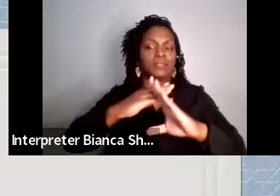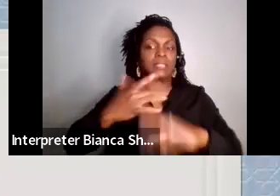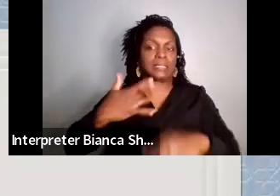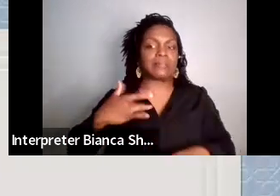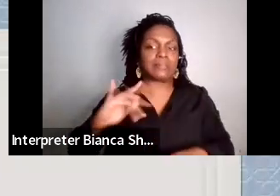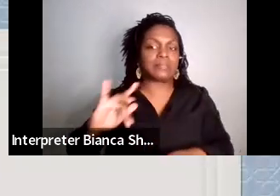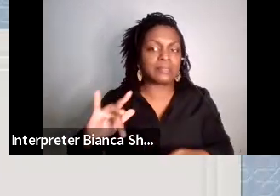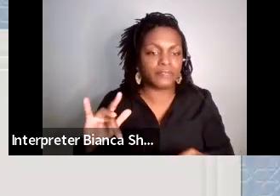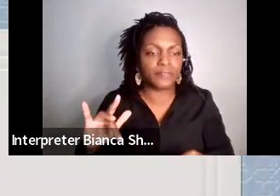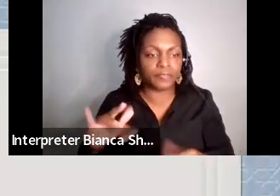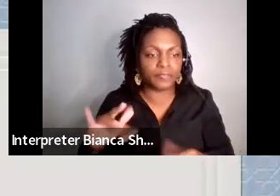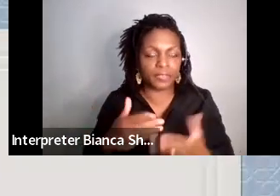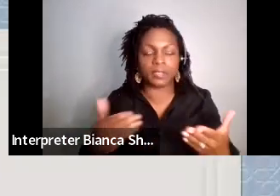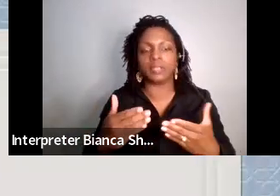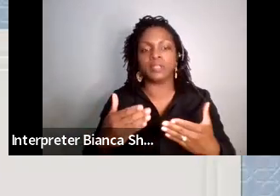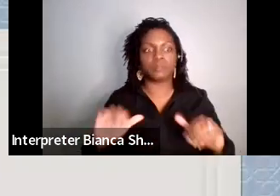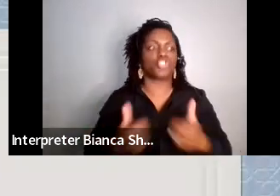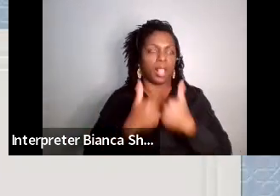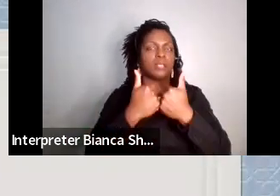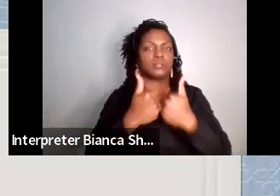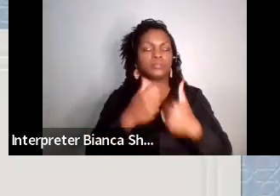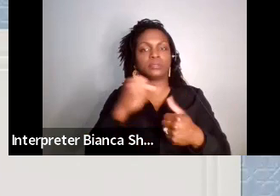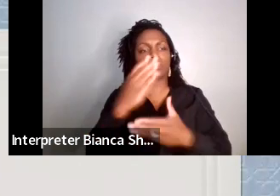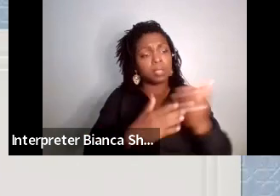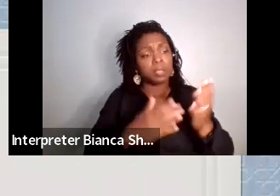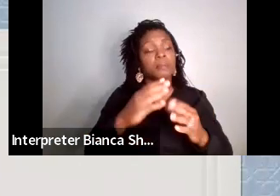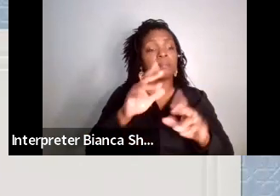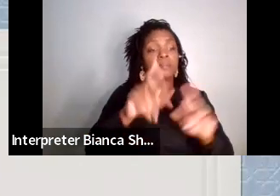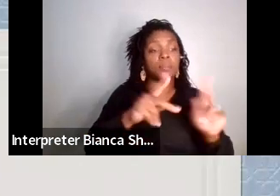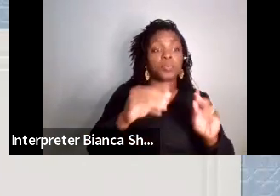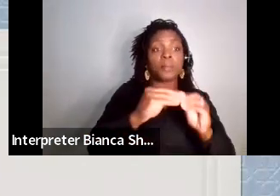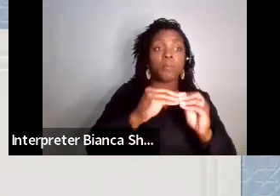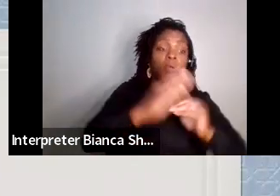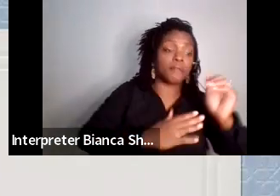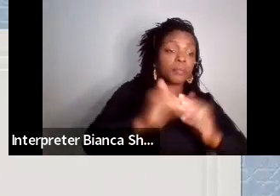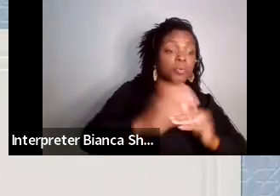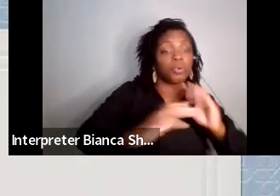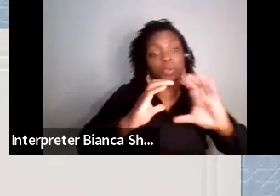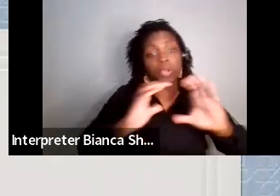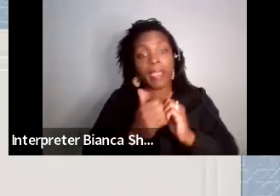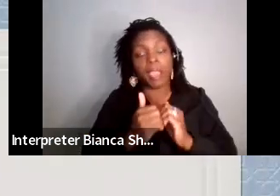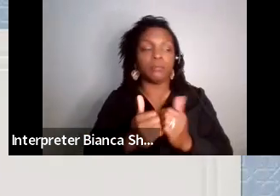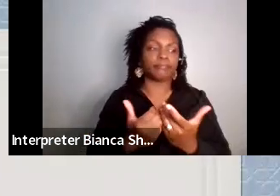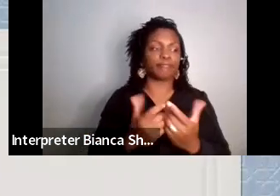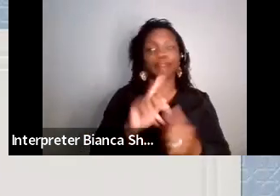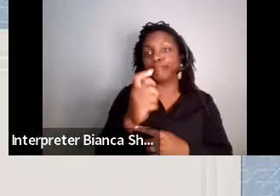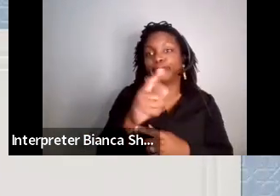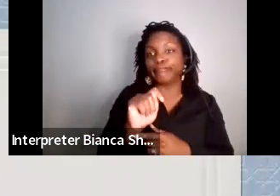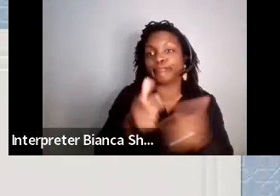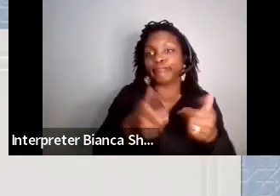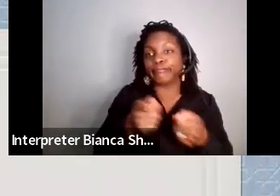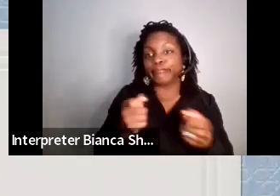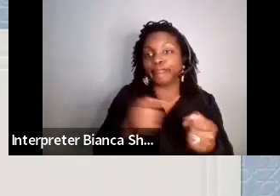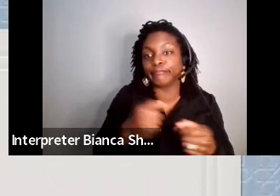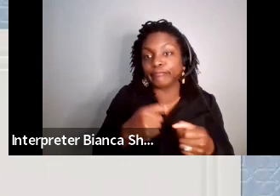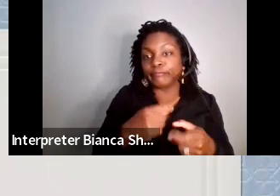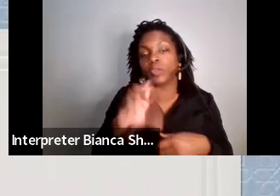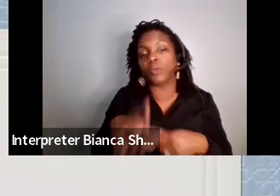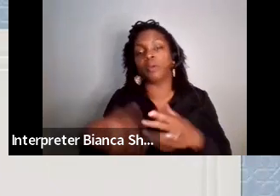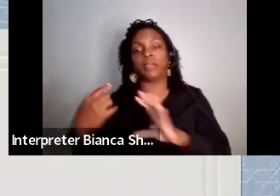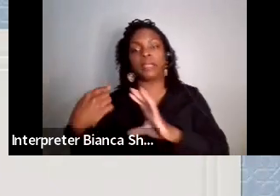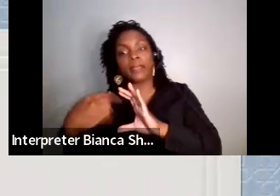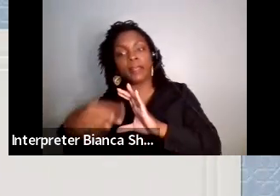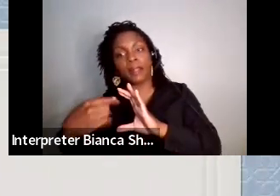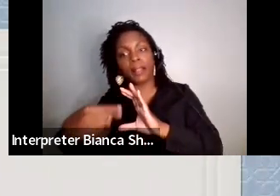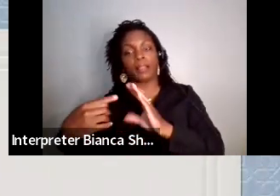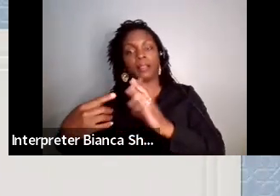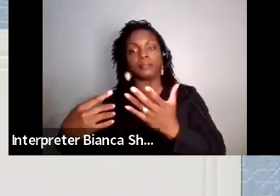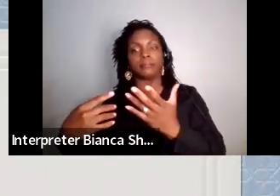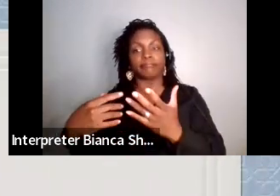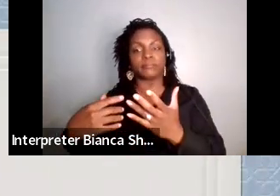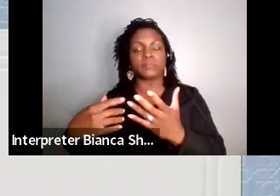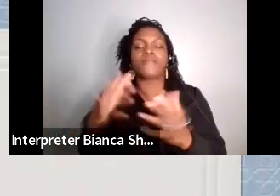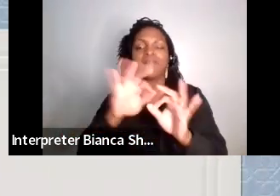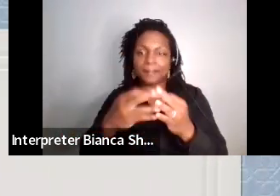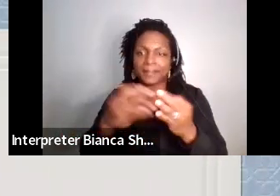So some people are more comfortable communicating through text or email and they can dictate that they're referred the referred family can determine and dictate the mode of communication.